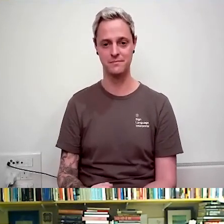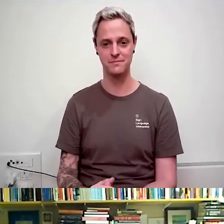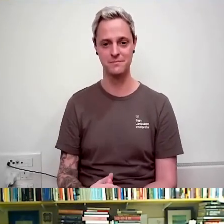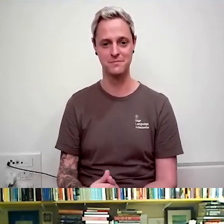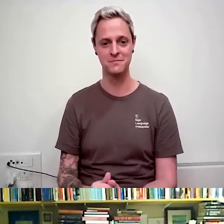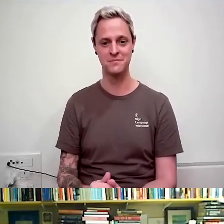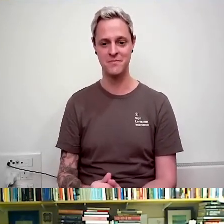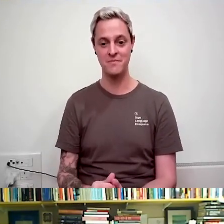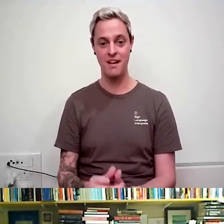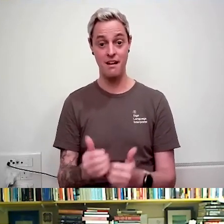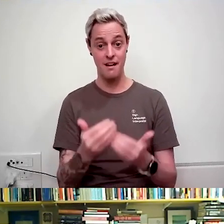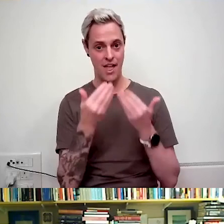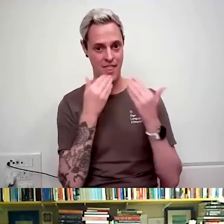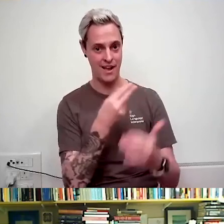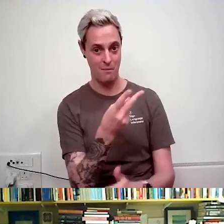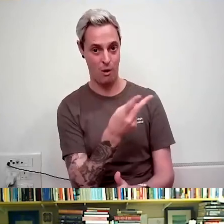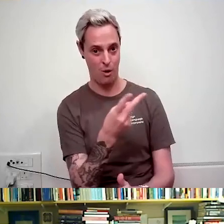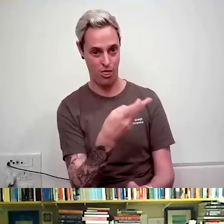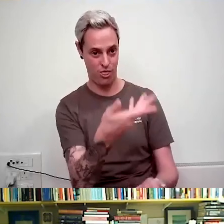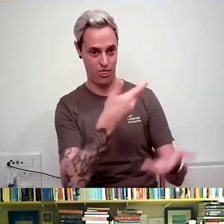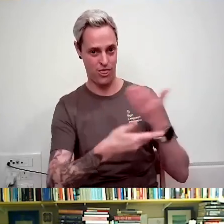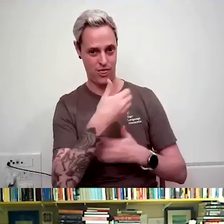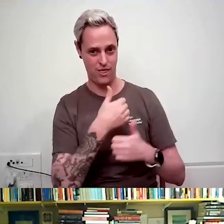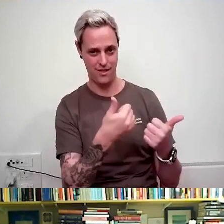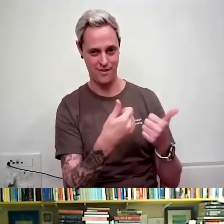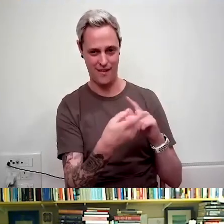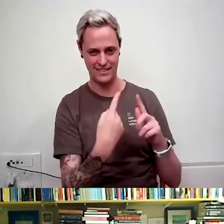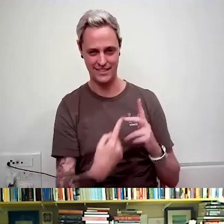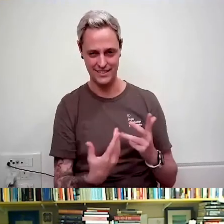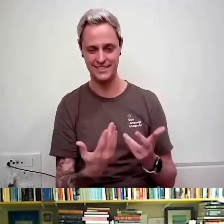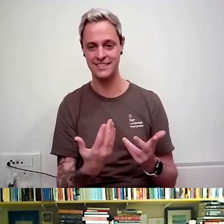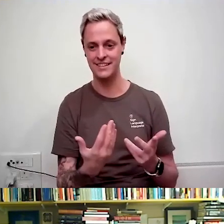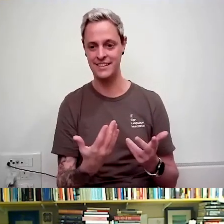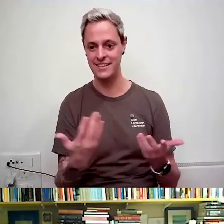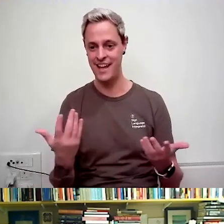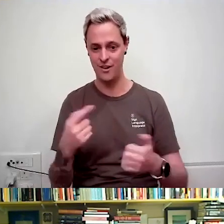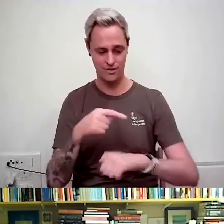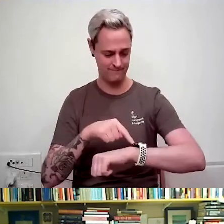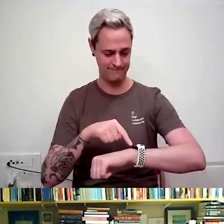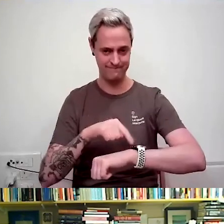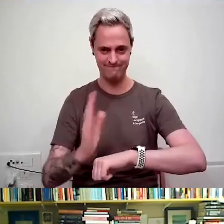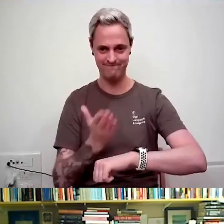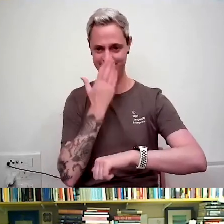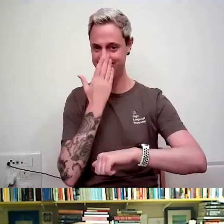[DENISE] Thank you both, Brian and Joanna, and I’m gutted that we can go down any more questions,